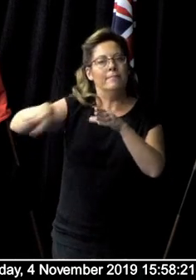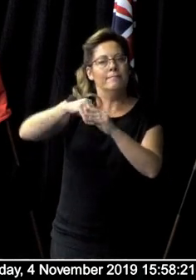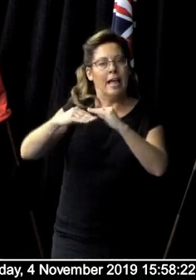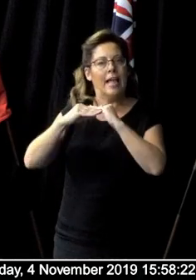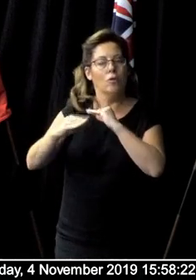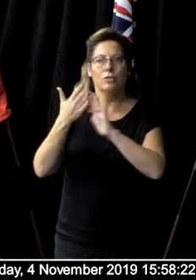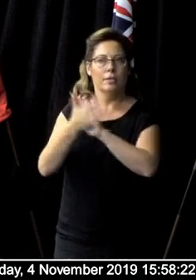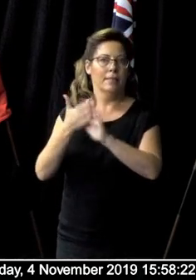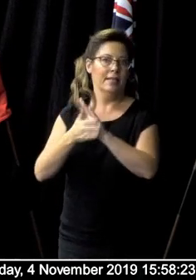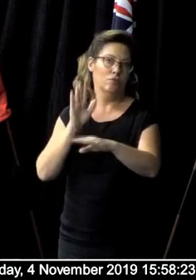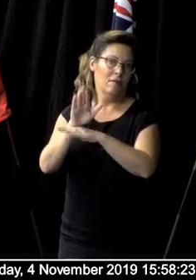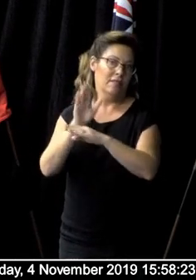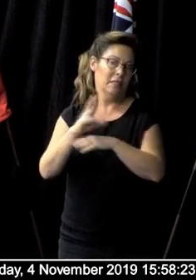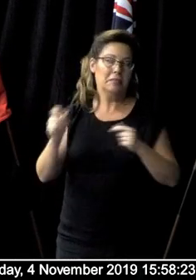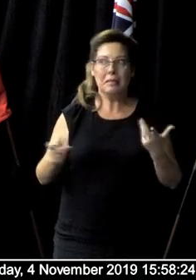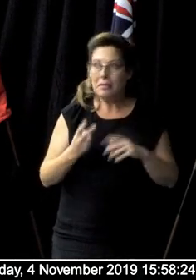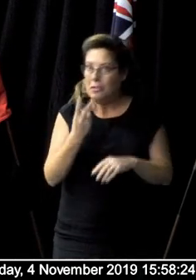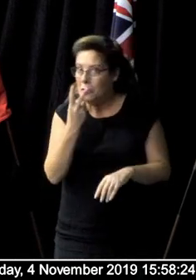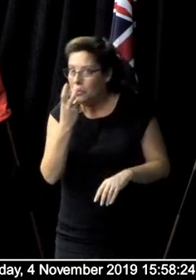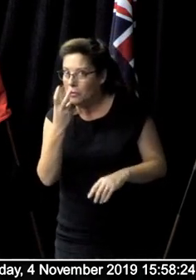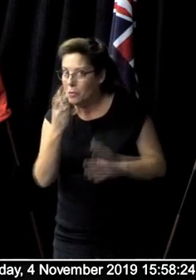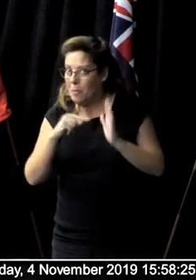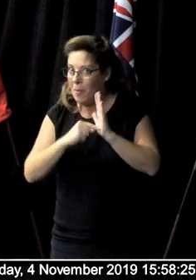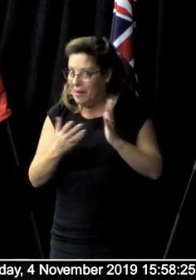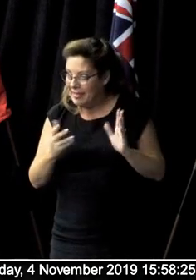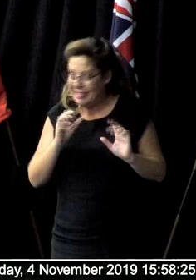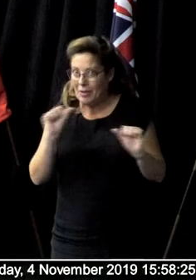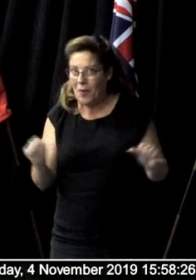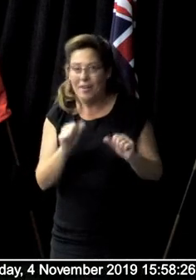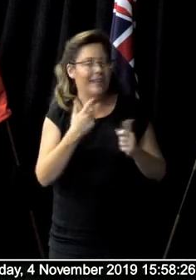I probably have just two more points. Is that okay? It’s fine, Dr Bridle. Please. Thank You.